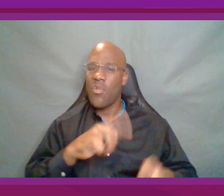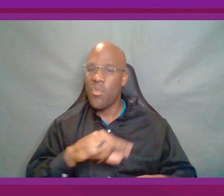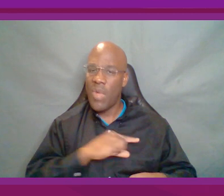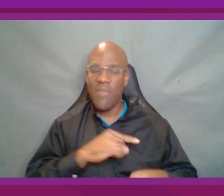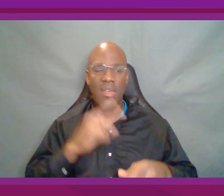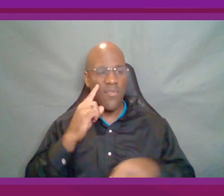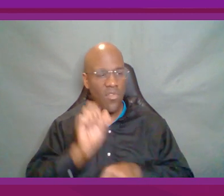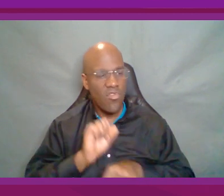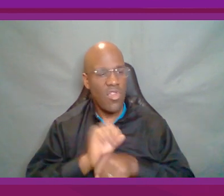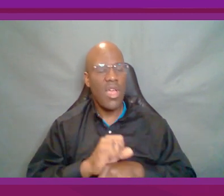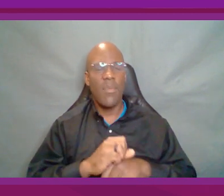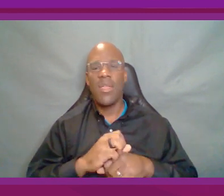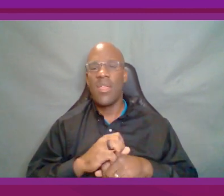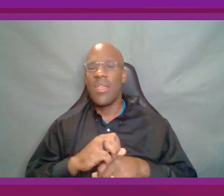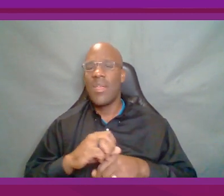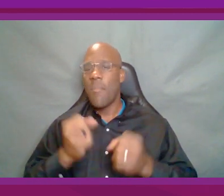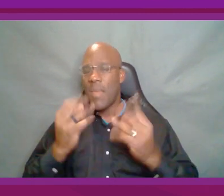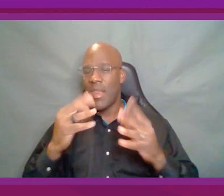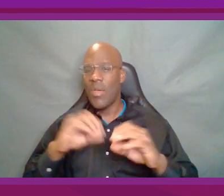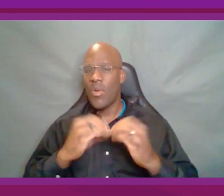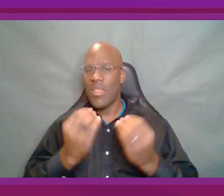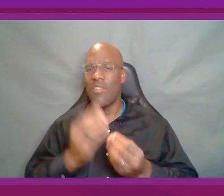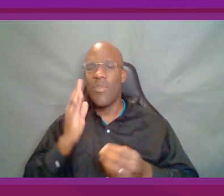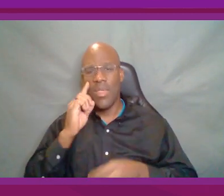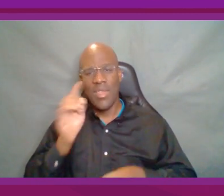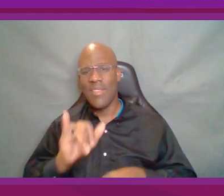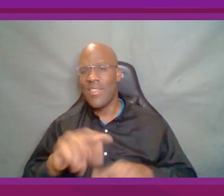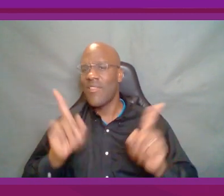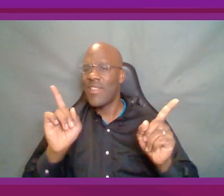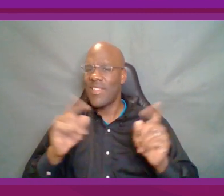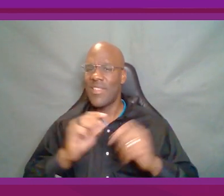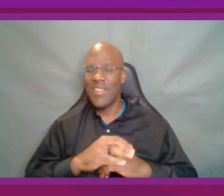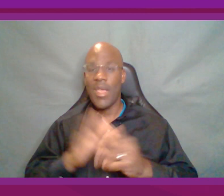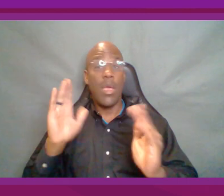organizations will look very different than you typically see. So I